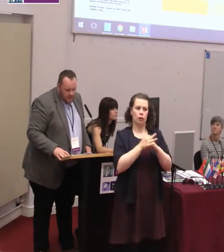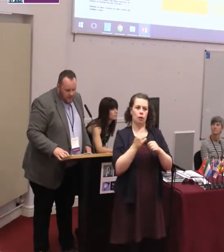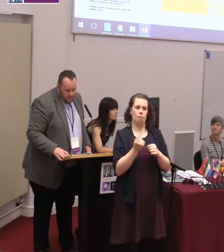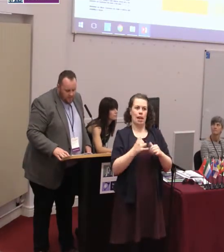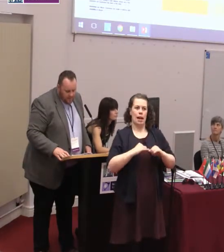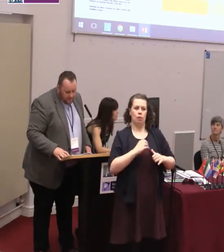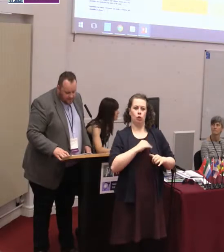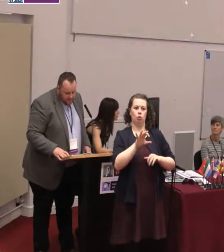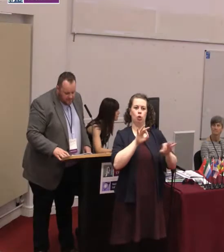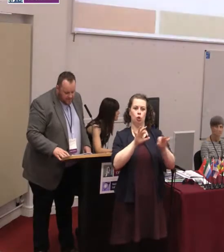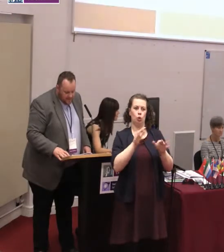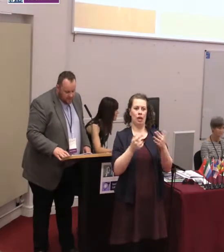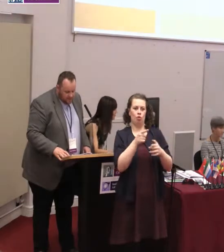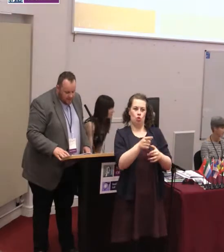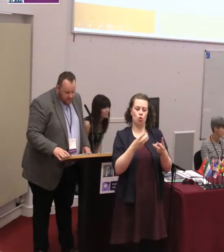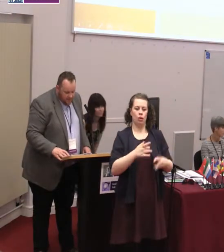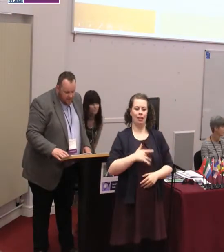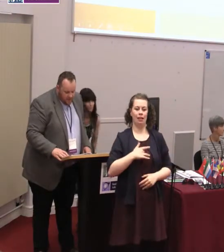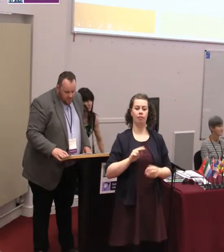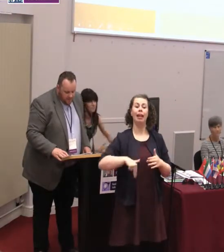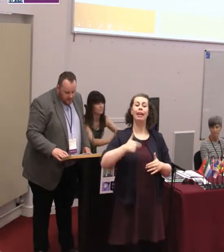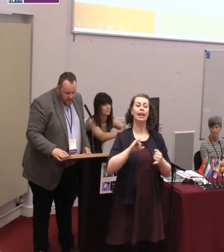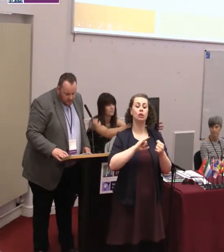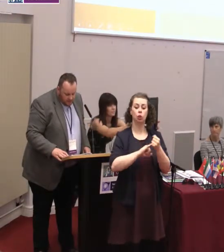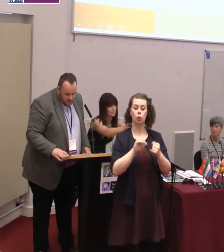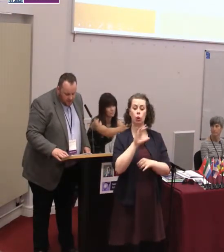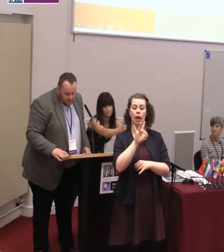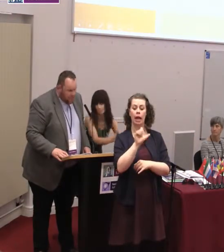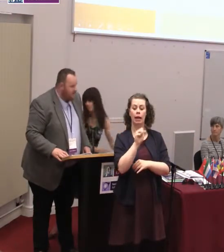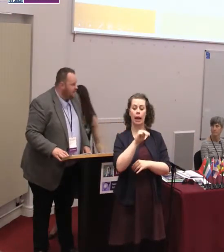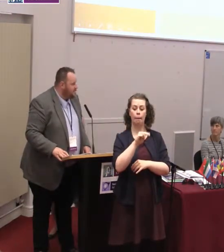Our next speaker is Elizabeth Kamundia, part of the Kenya National Commission